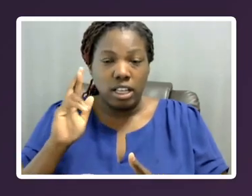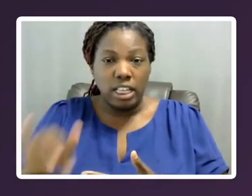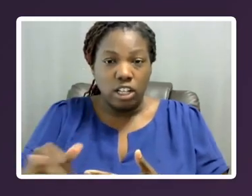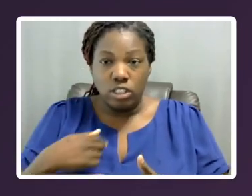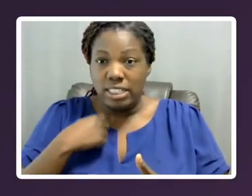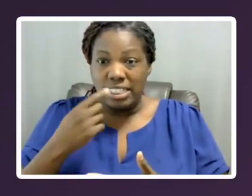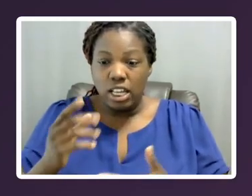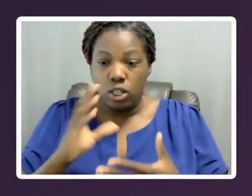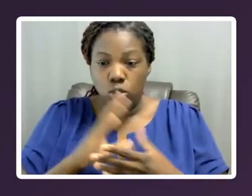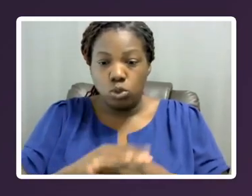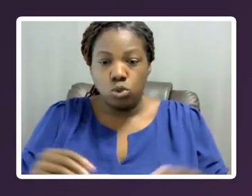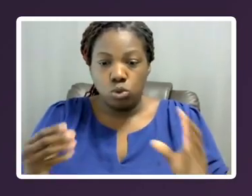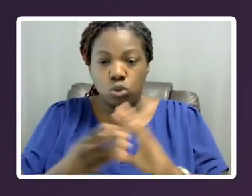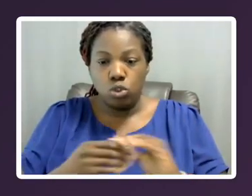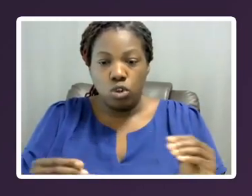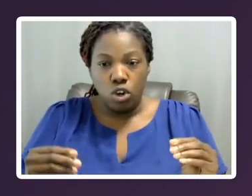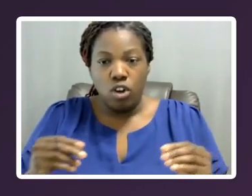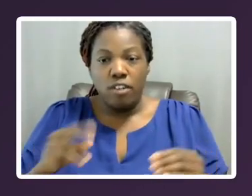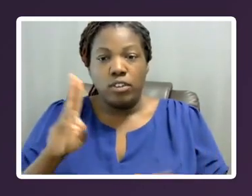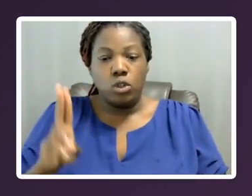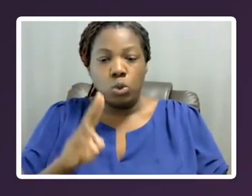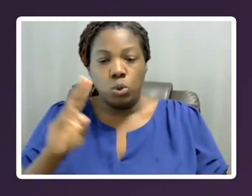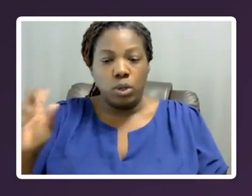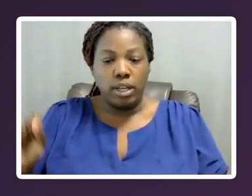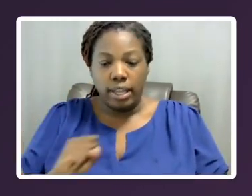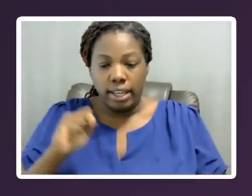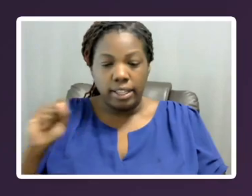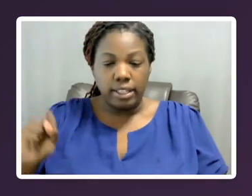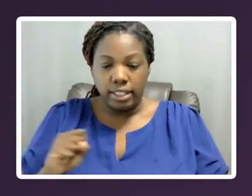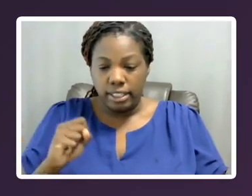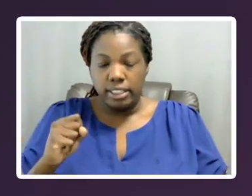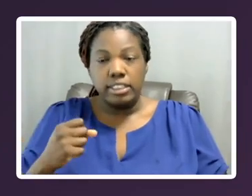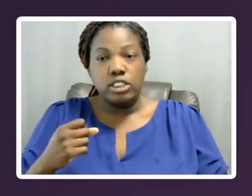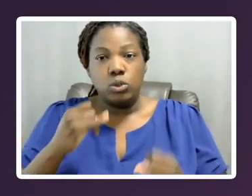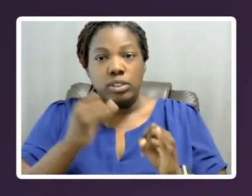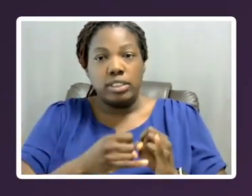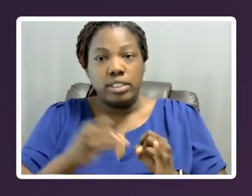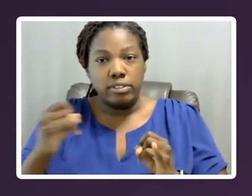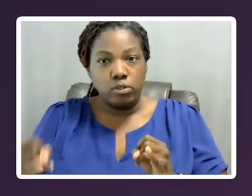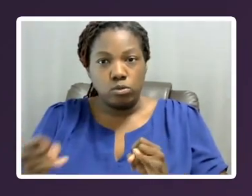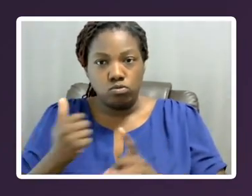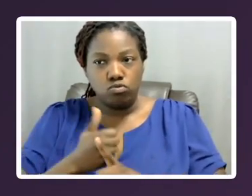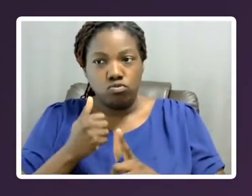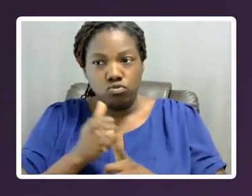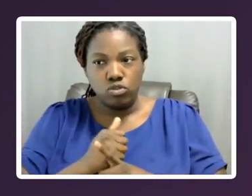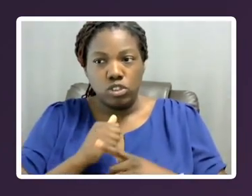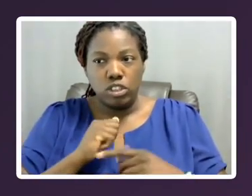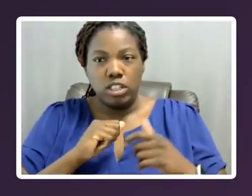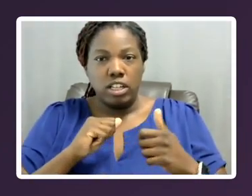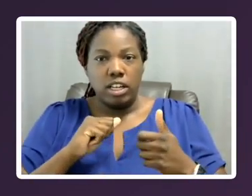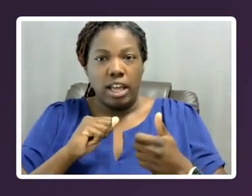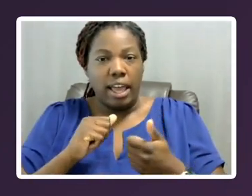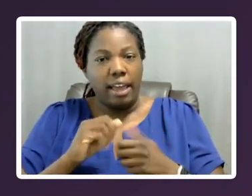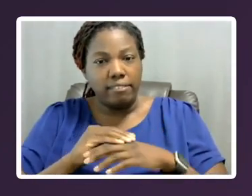of the United States through the individuals who have helped shape the nation's history, culture,